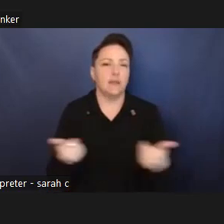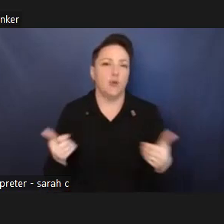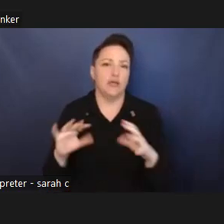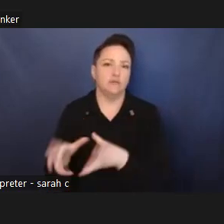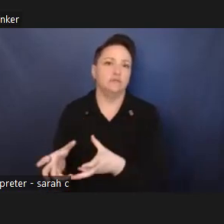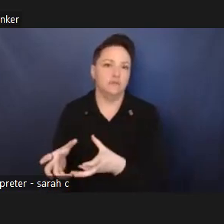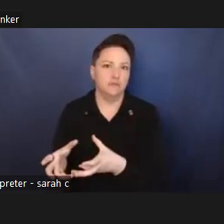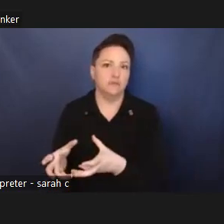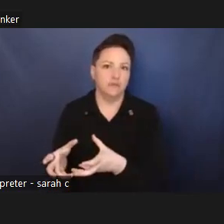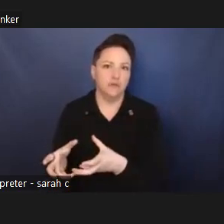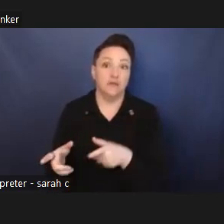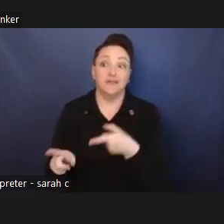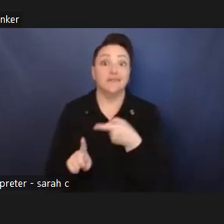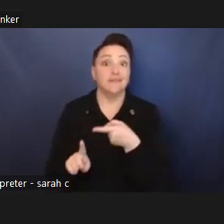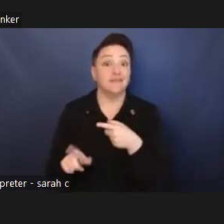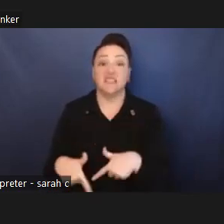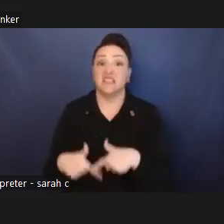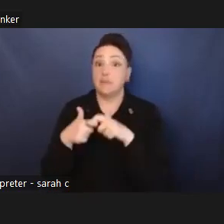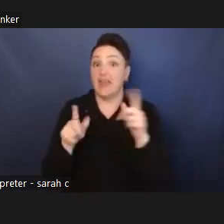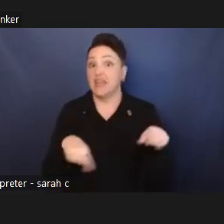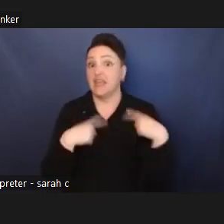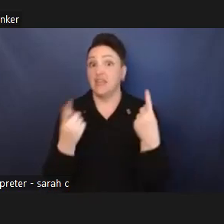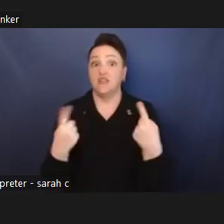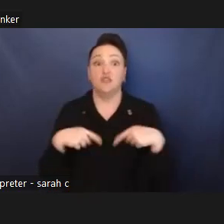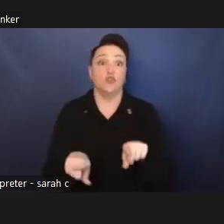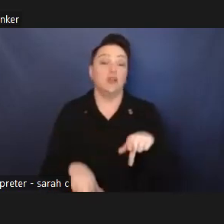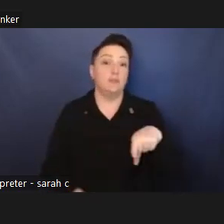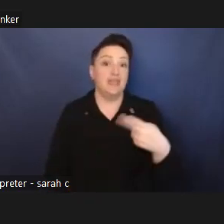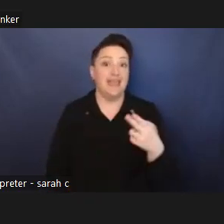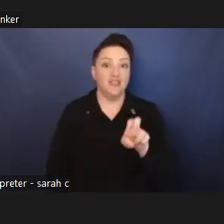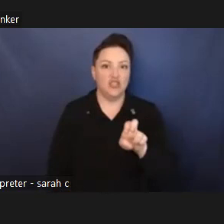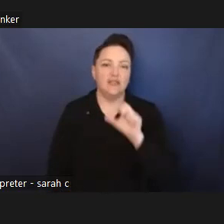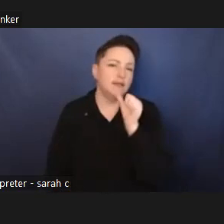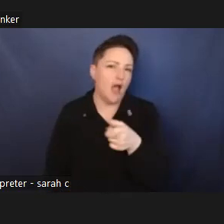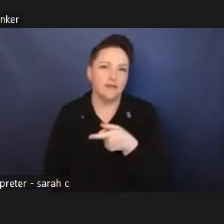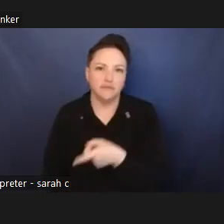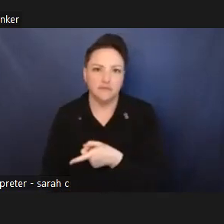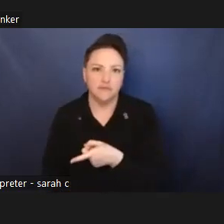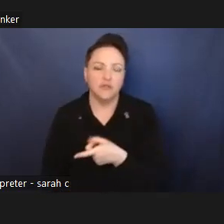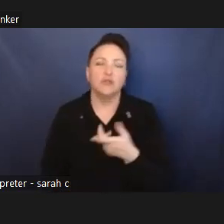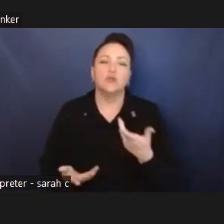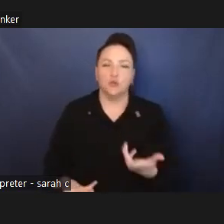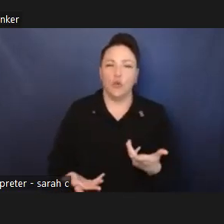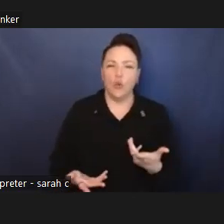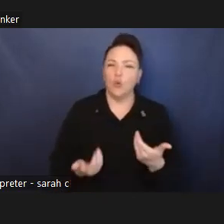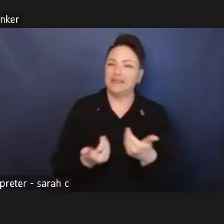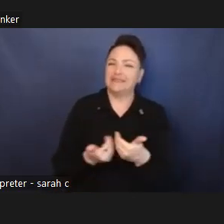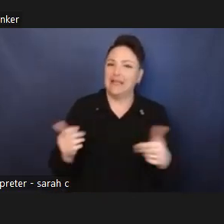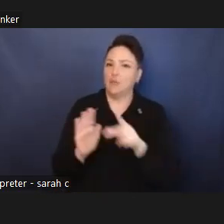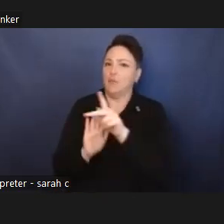public health emergency period. I think there's confusion as to what work registration general